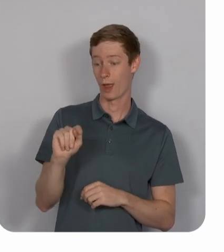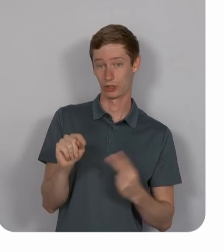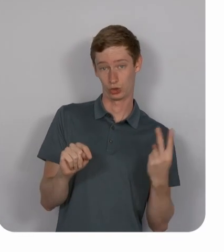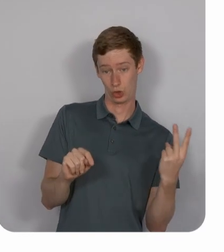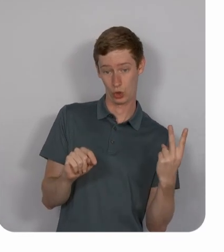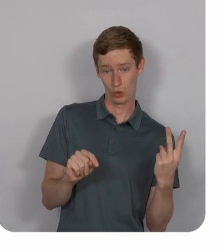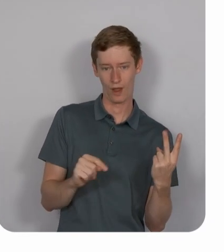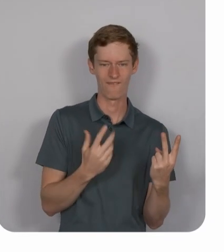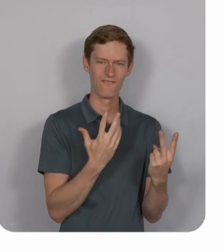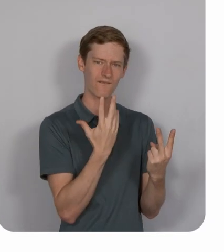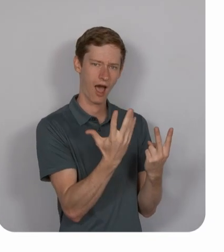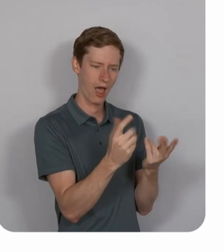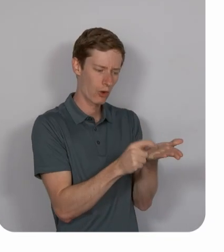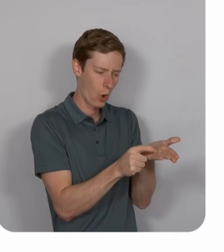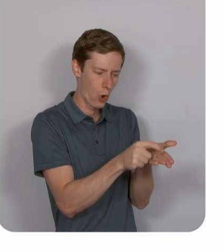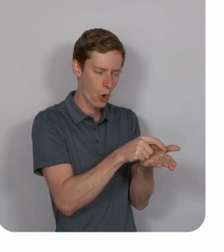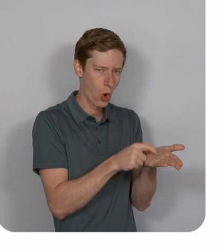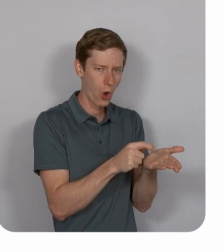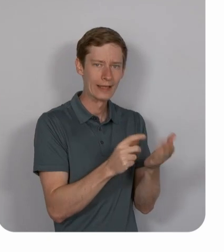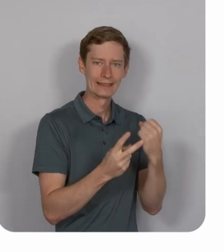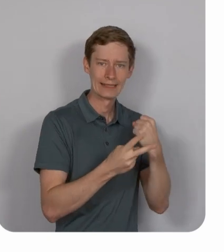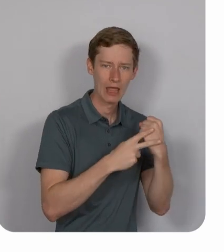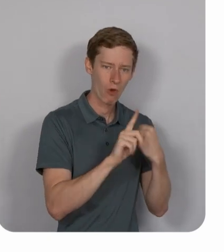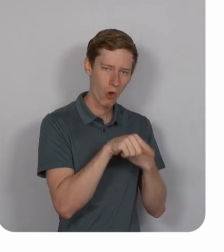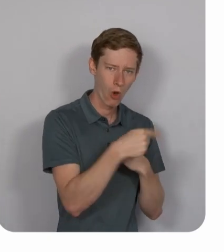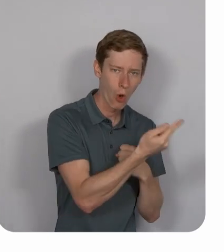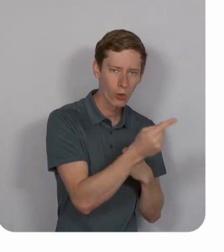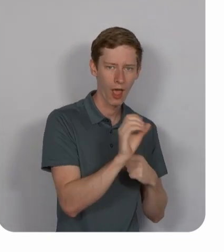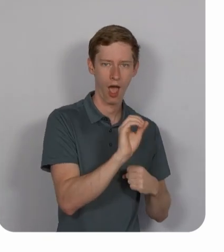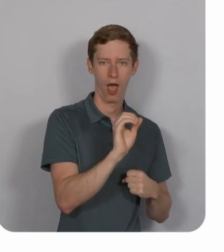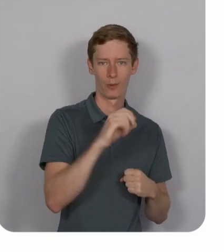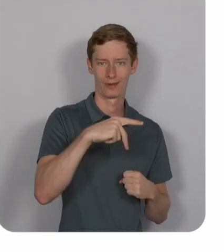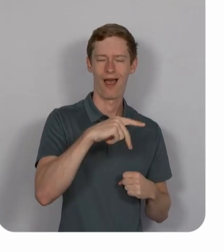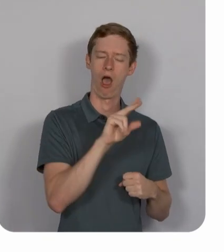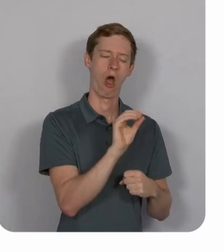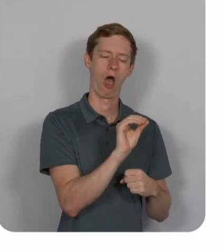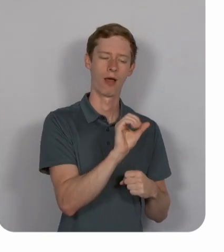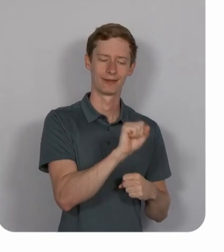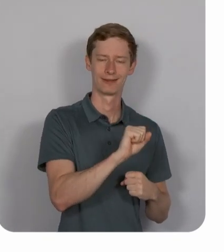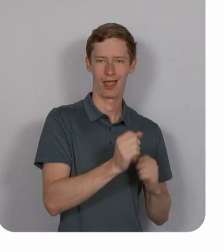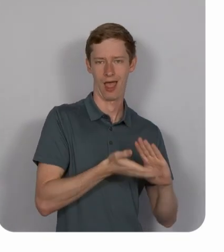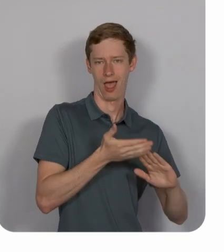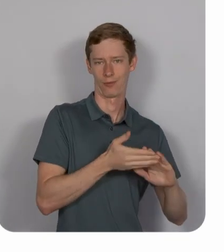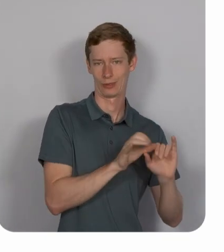were reserved for the operating system to use. On Quest 3, there’s only 3 cores reserved for the operating system,